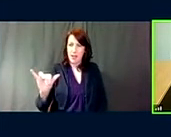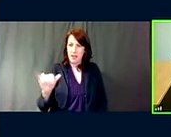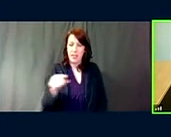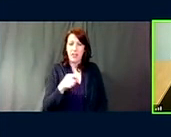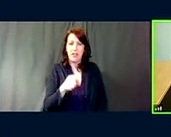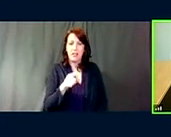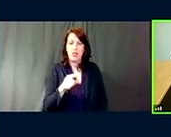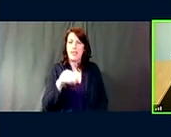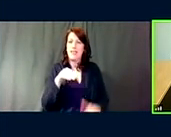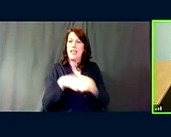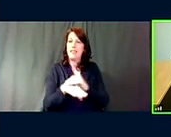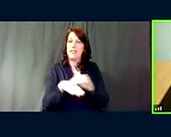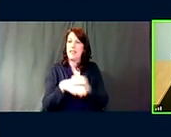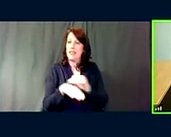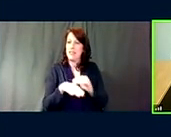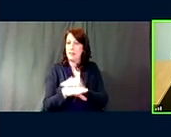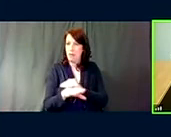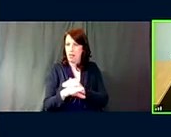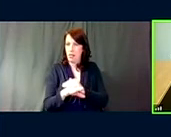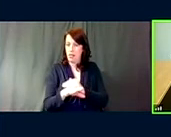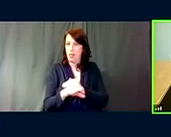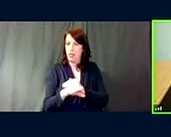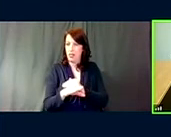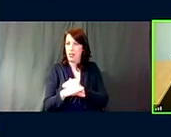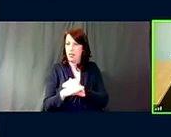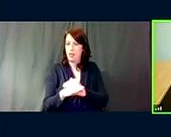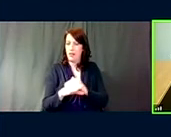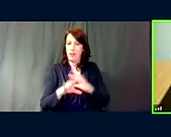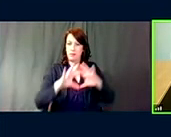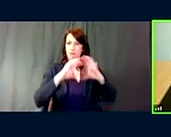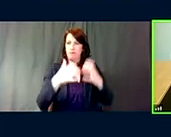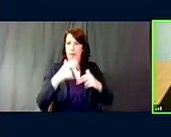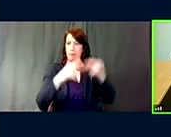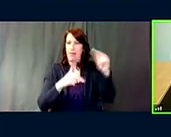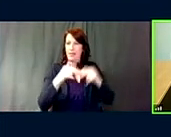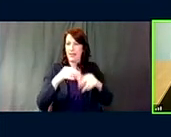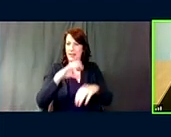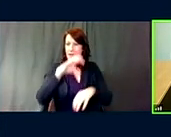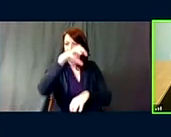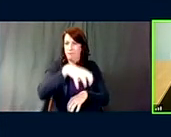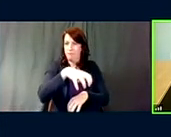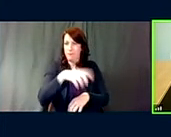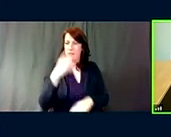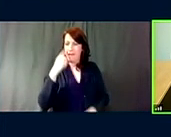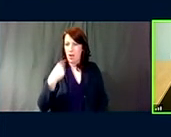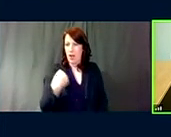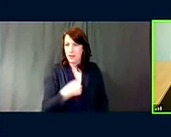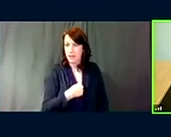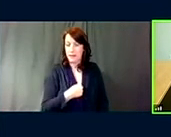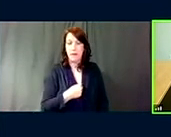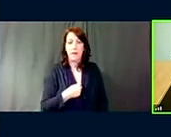IN EASTERN KENTUCKY. SO THIS IS A VERY ACCESSIBLE ENTITY FOR US AS WELL. SO WHEN WE DID OUR WORK, WHEN WE